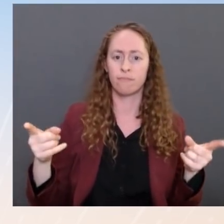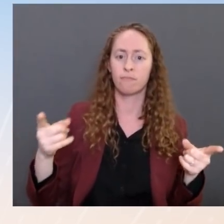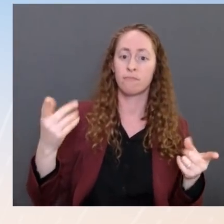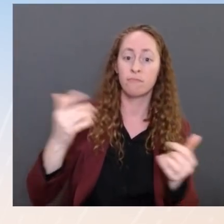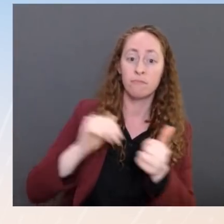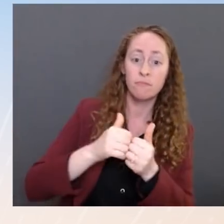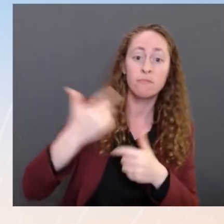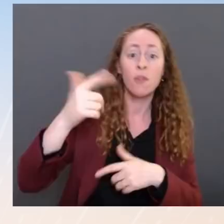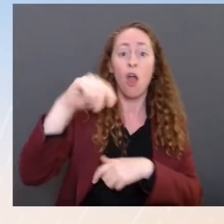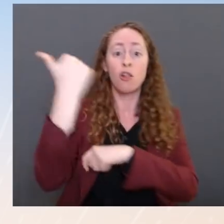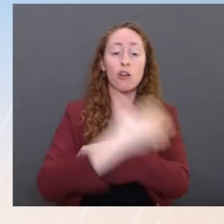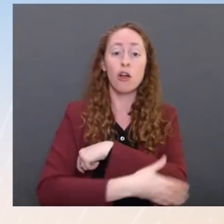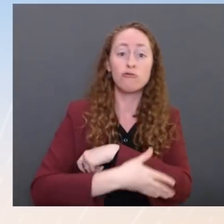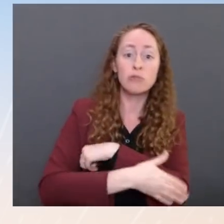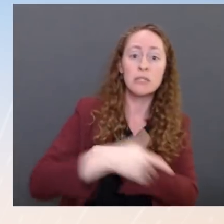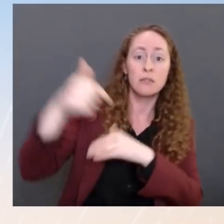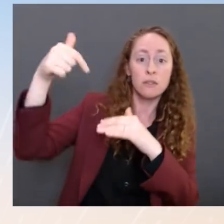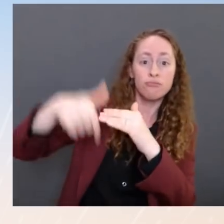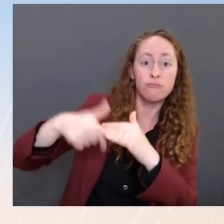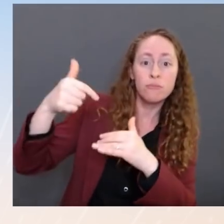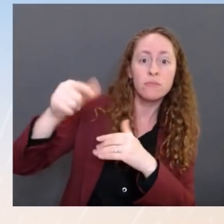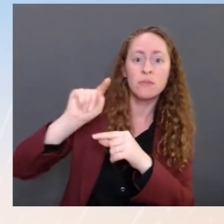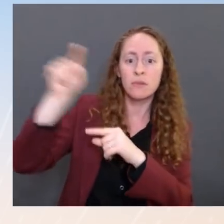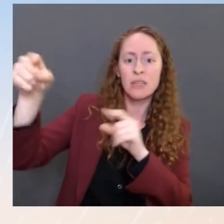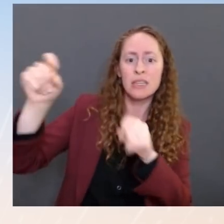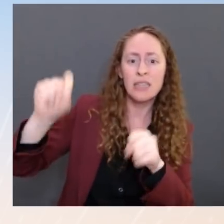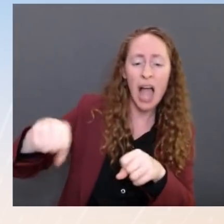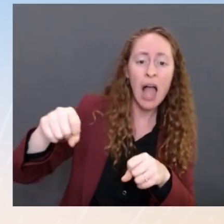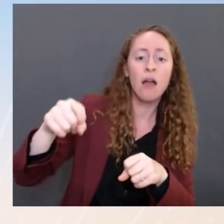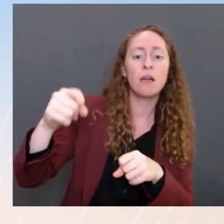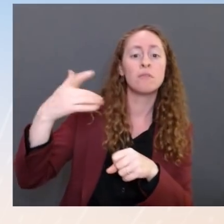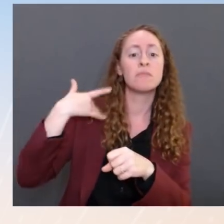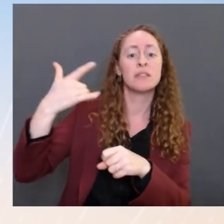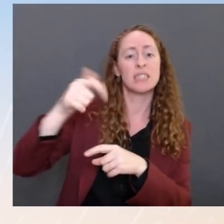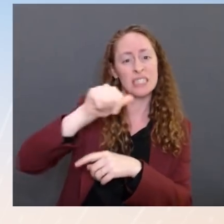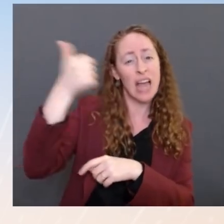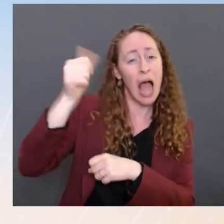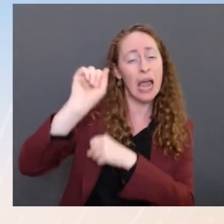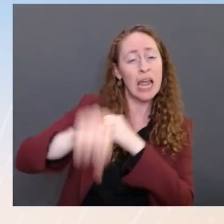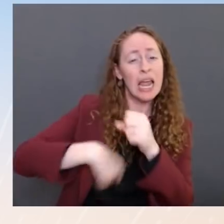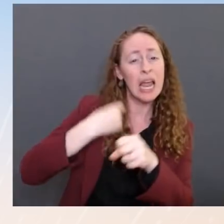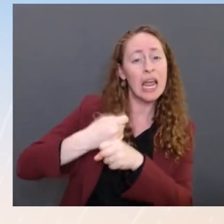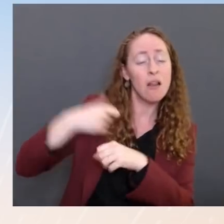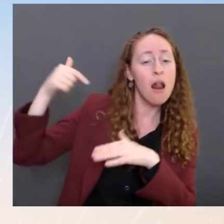So, let's start there. Secondly, of the more than 10.9 million offshore acres currently under lease,